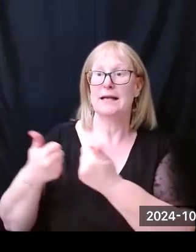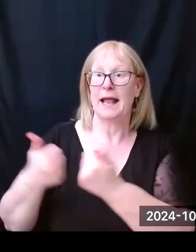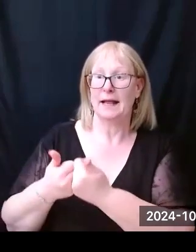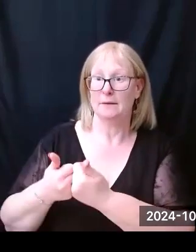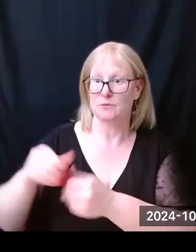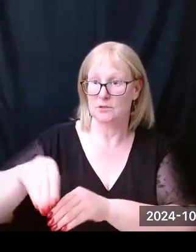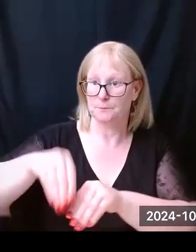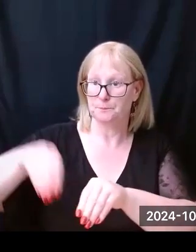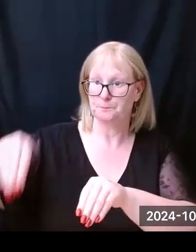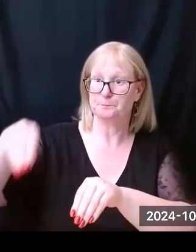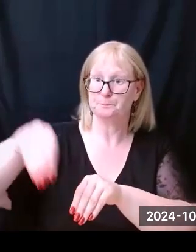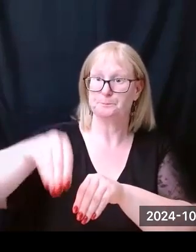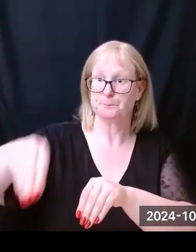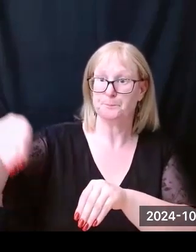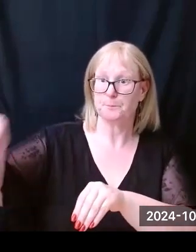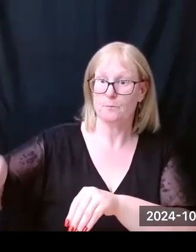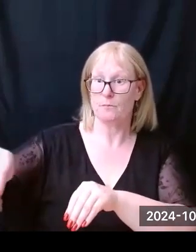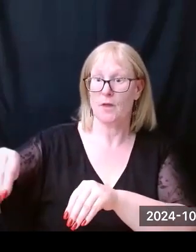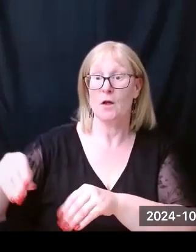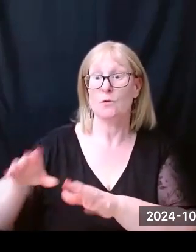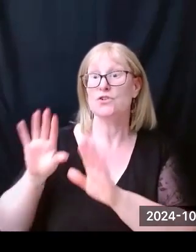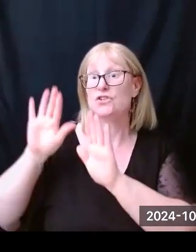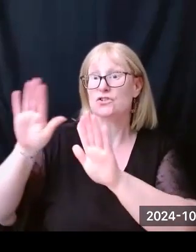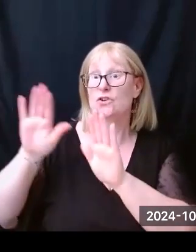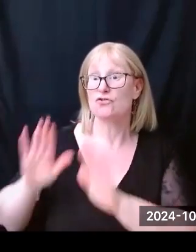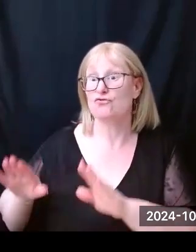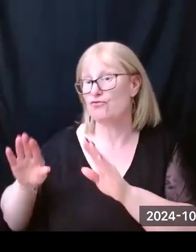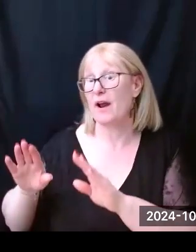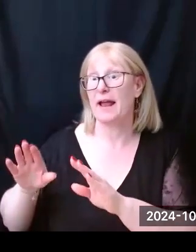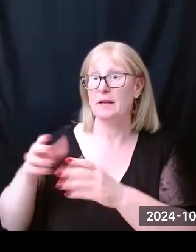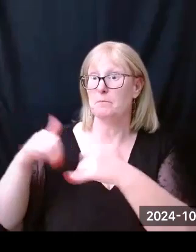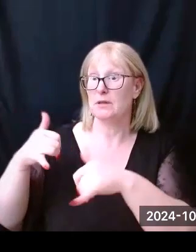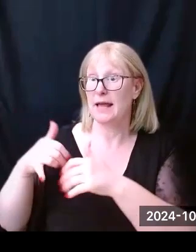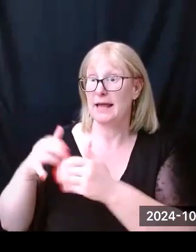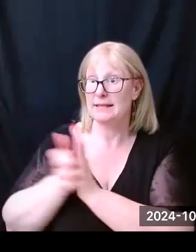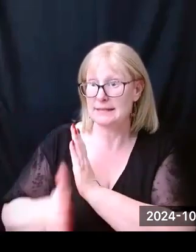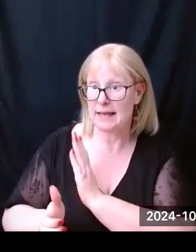And also a great way to teach like, you don't win all the time and that's okay. But did